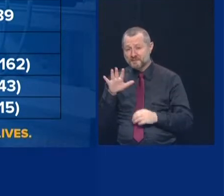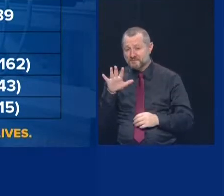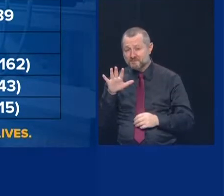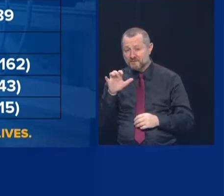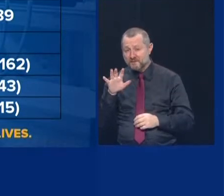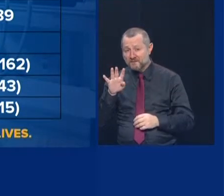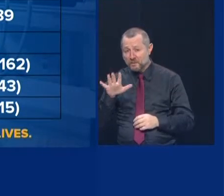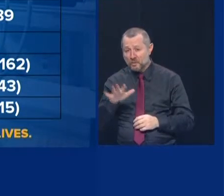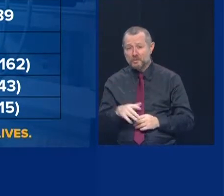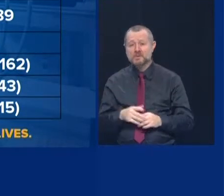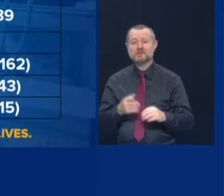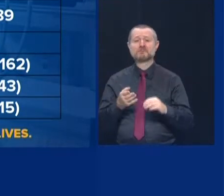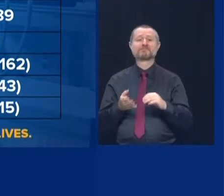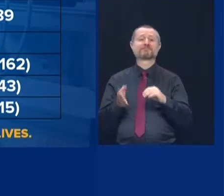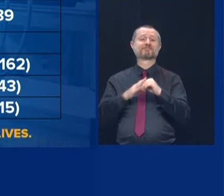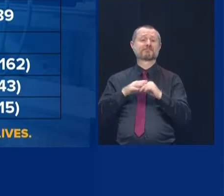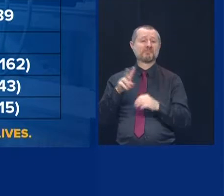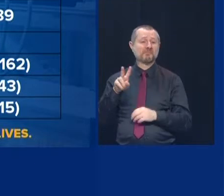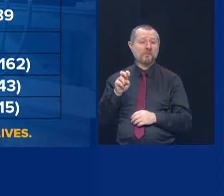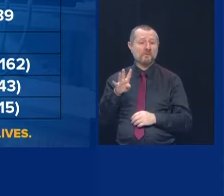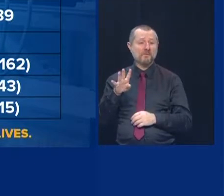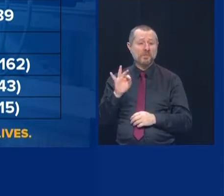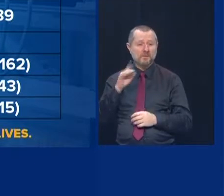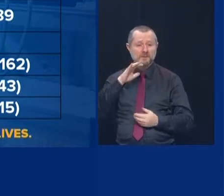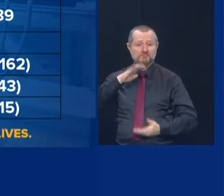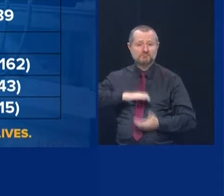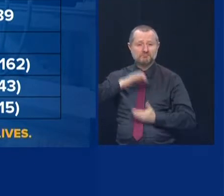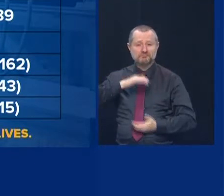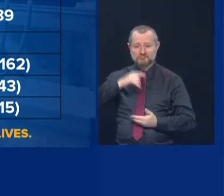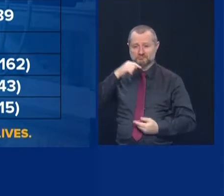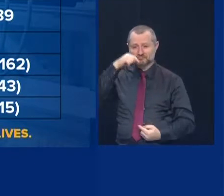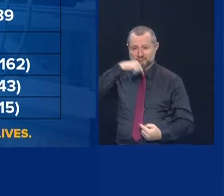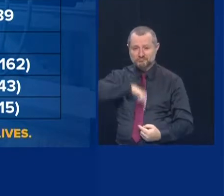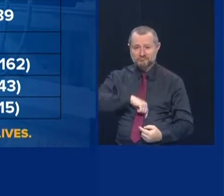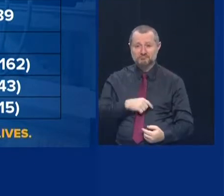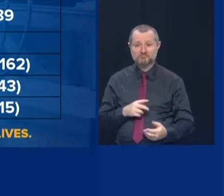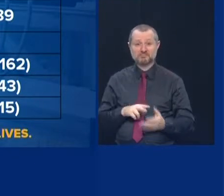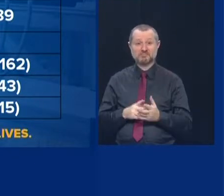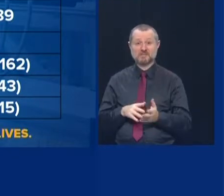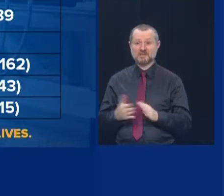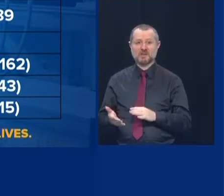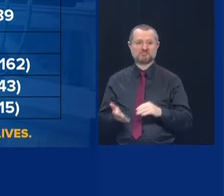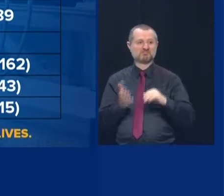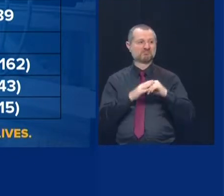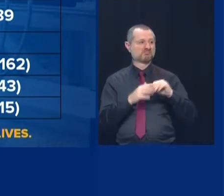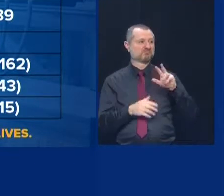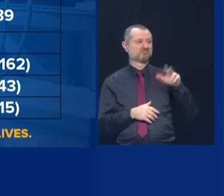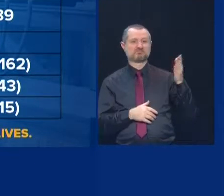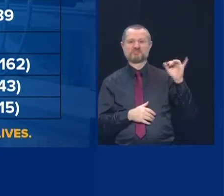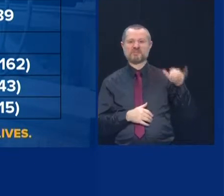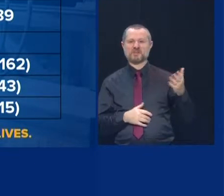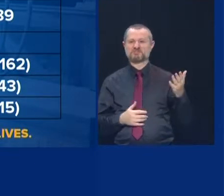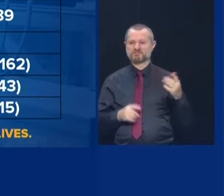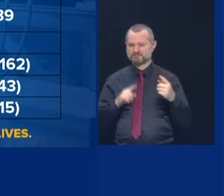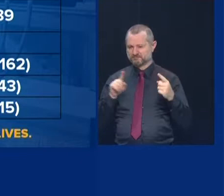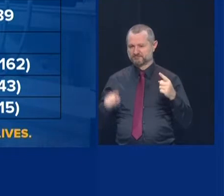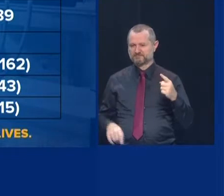HOSPITALIZATIONS UP 162. AND THEN THE ICUs GO UP 43, THEN